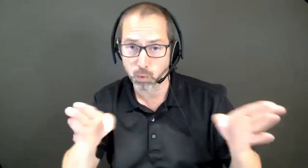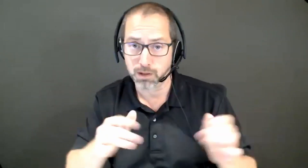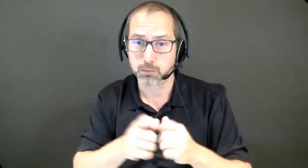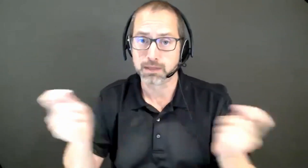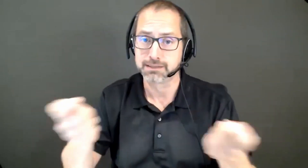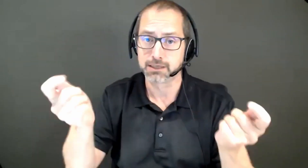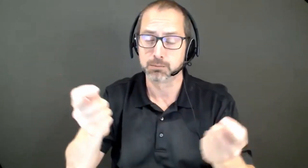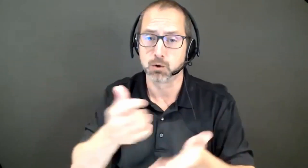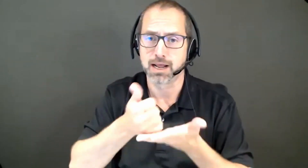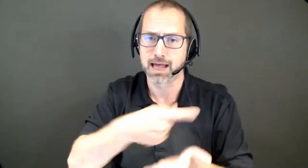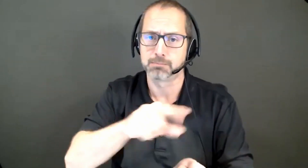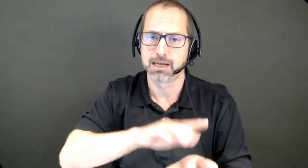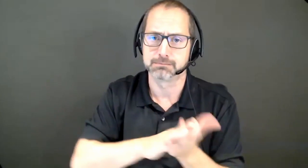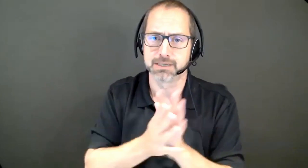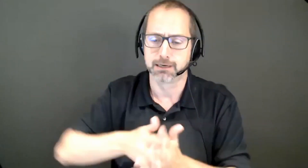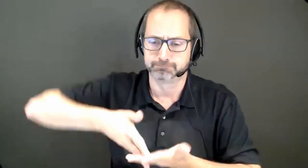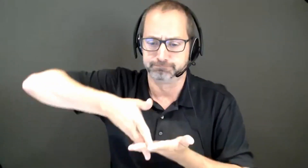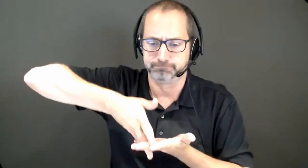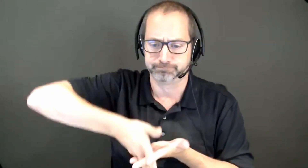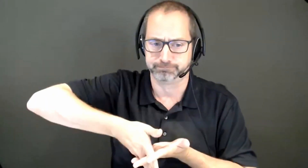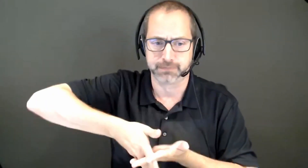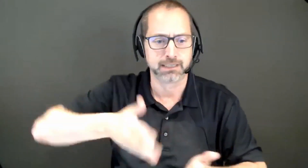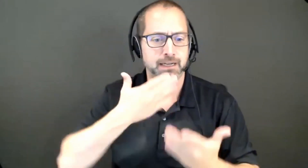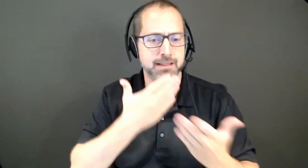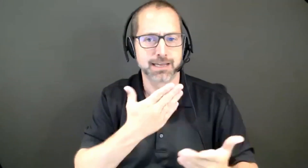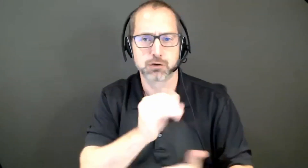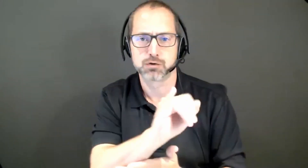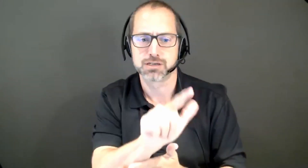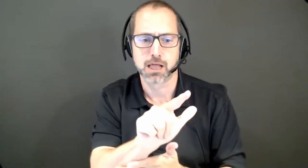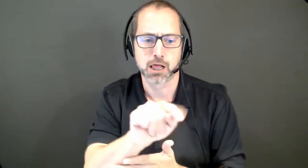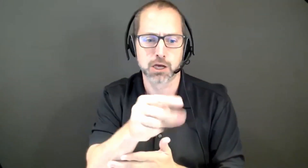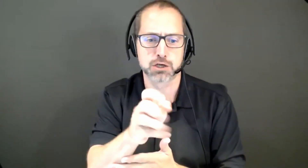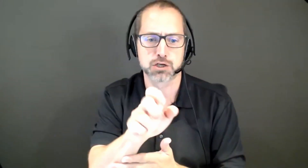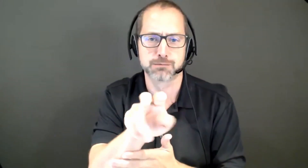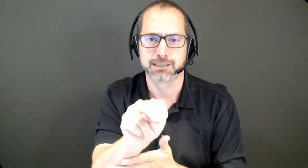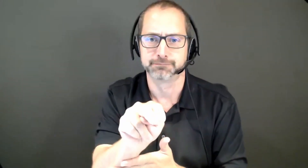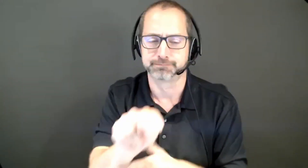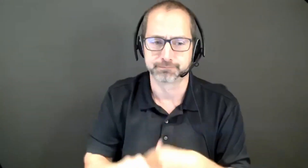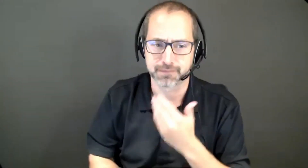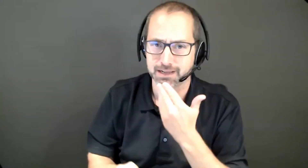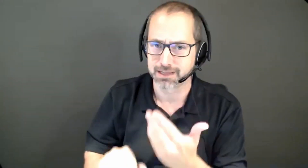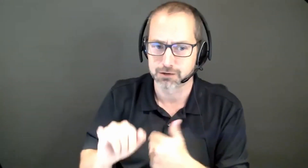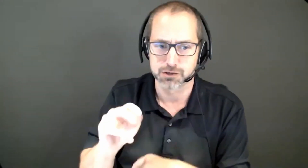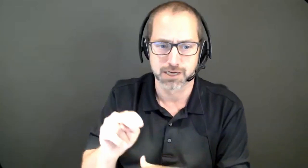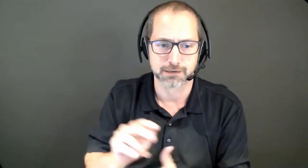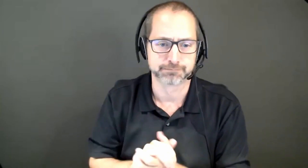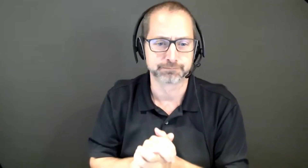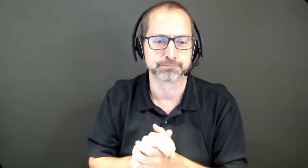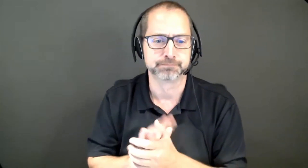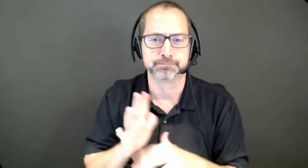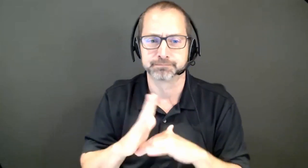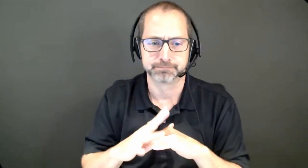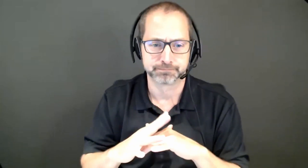Thank you, Jill Thompson. >> JILL THOMPSON: (Speaking Anishinaabeg language)